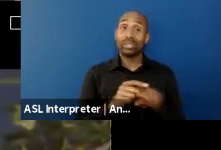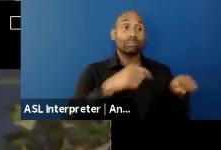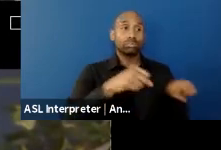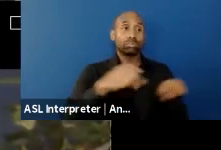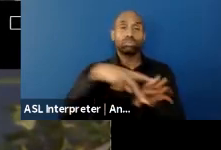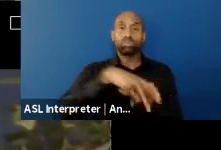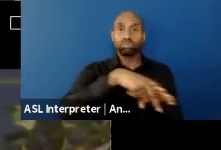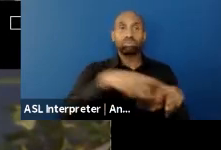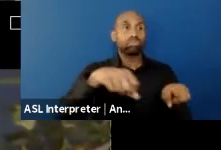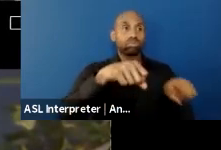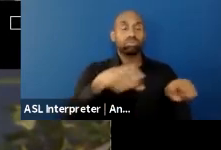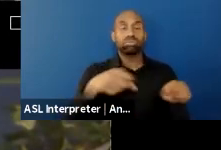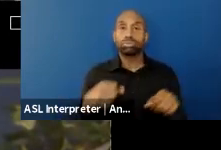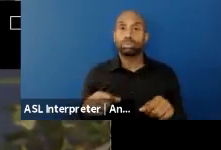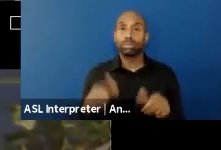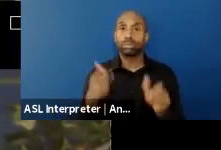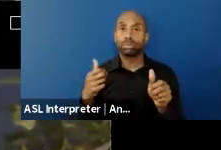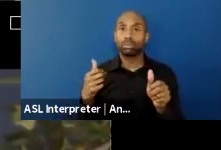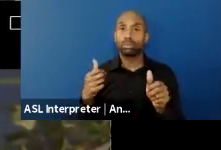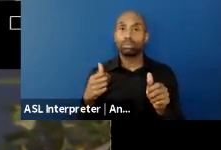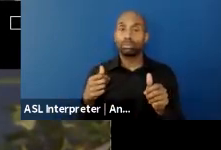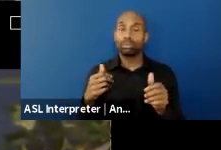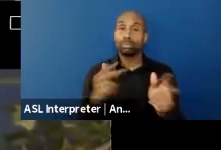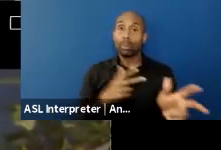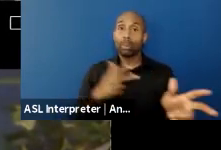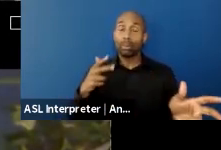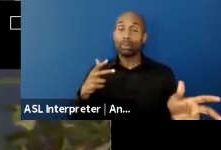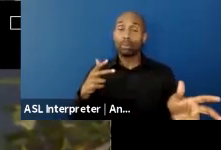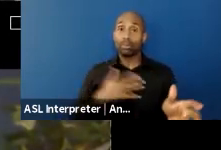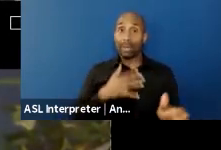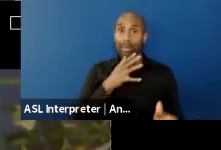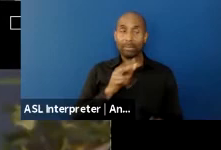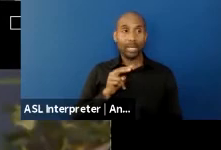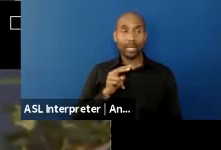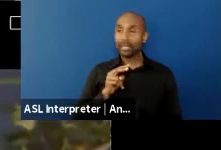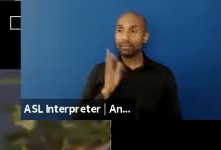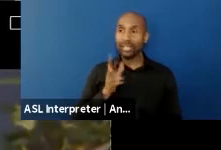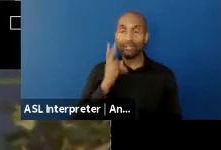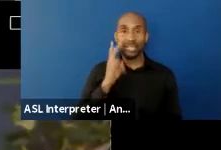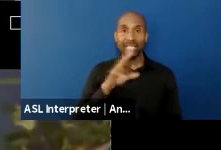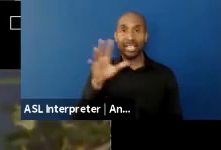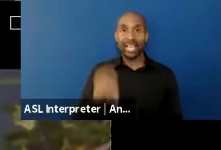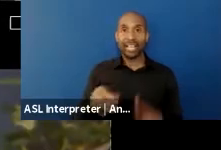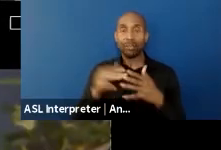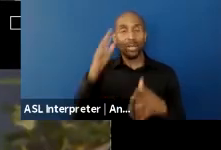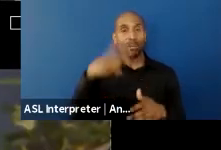Never saw an African-American man have a police escort at the funeral or a mayor.